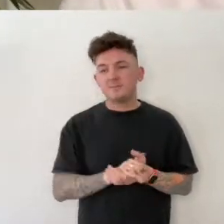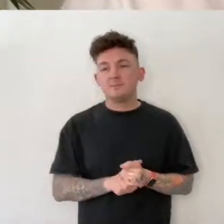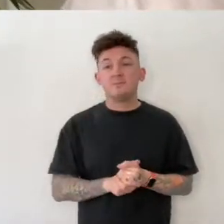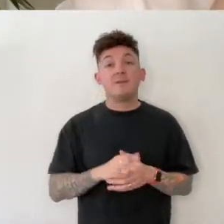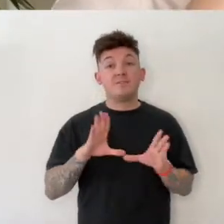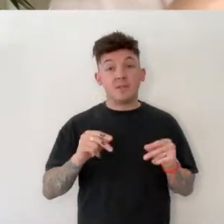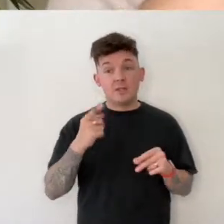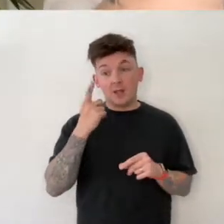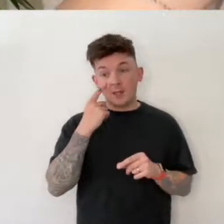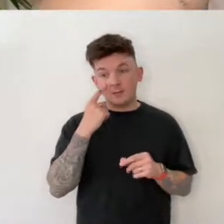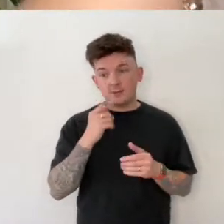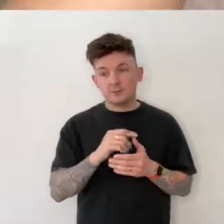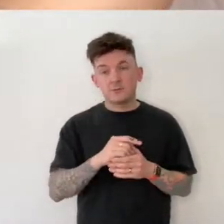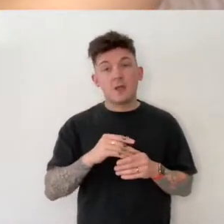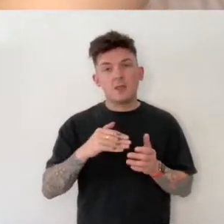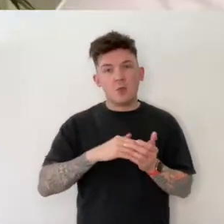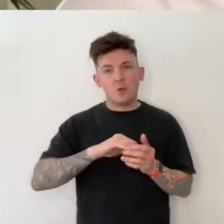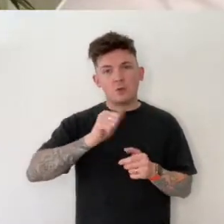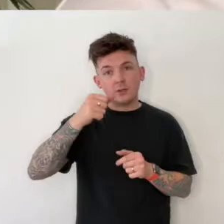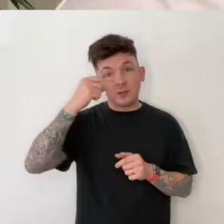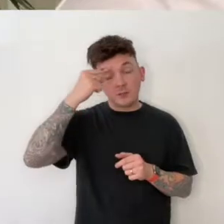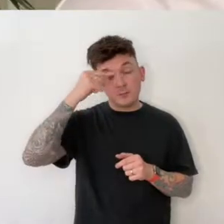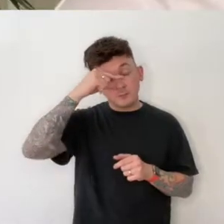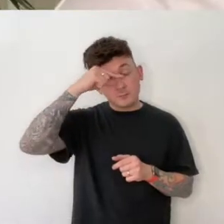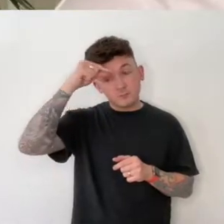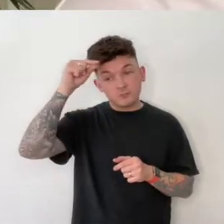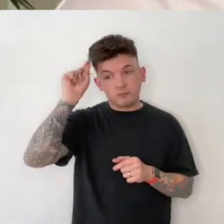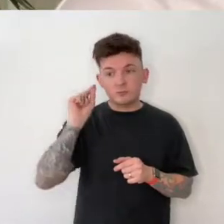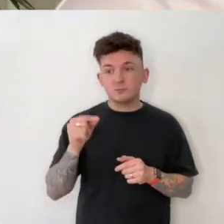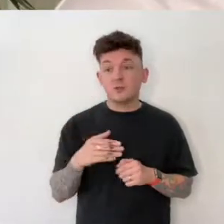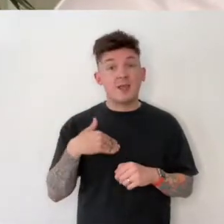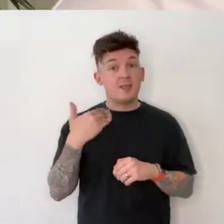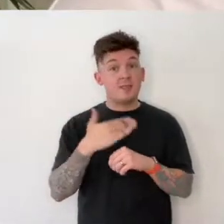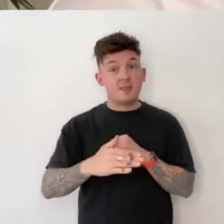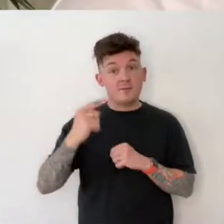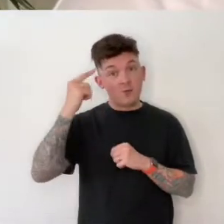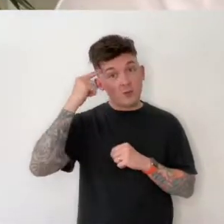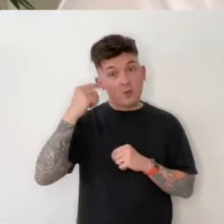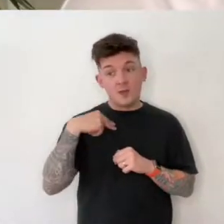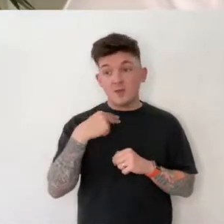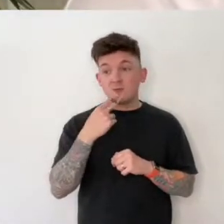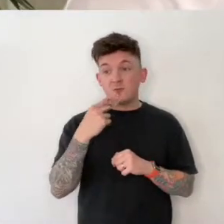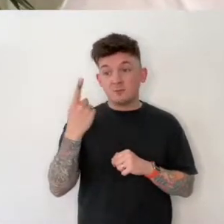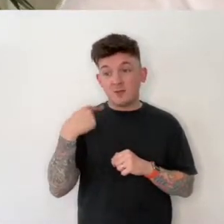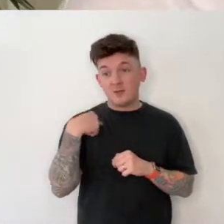is: let's do the brows. now i would never thought i'd be brushing my eyebrows at all